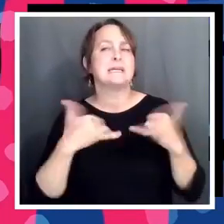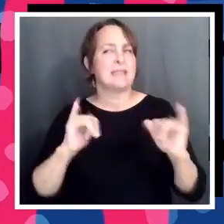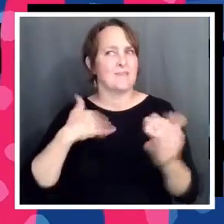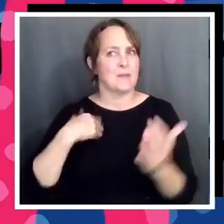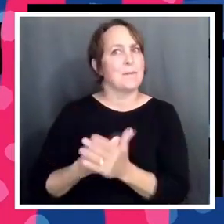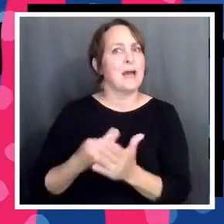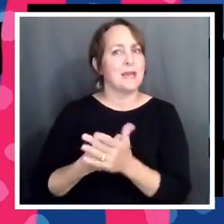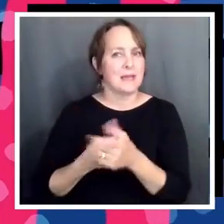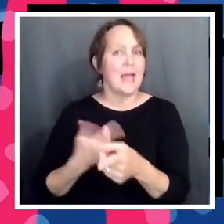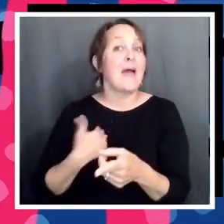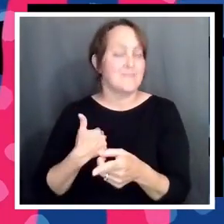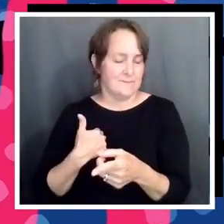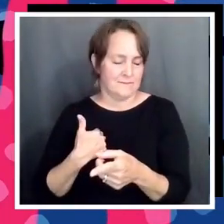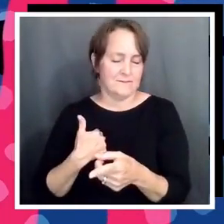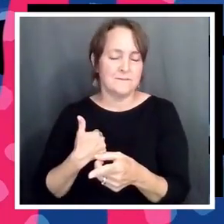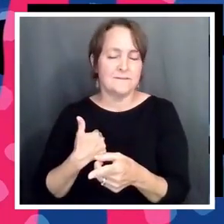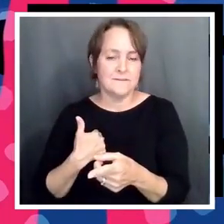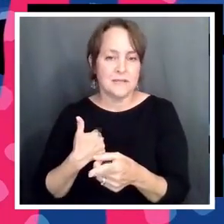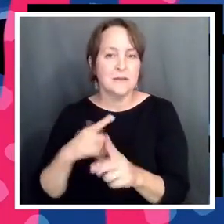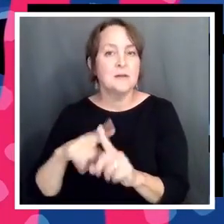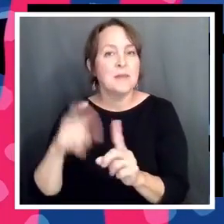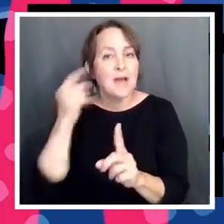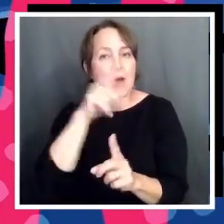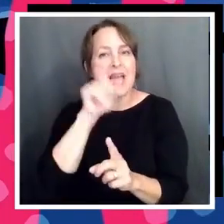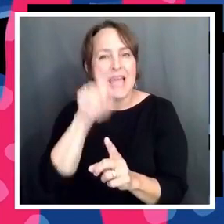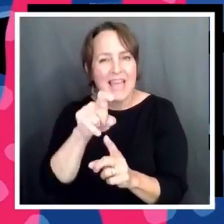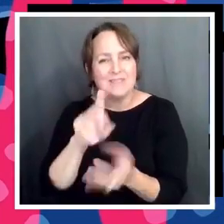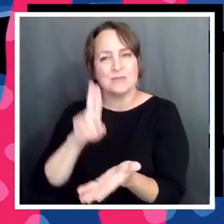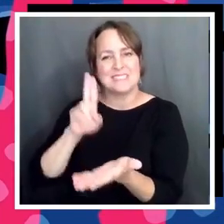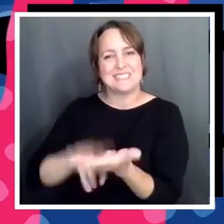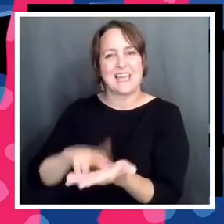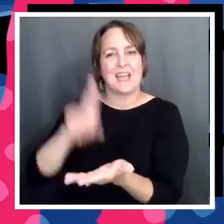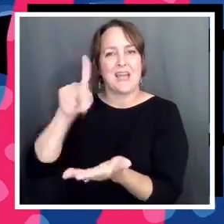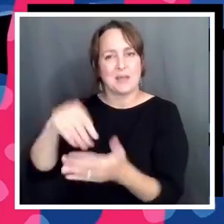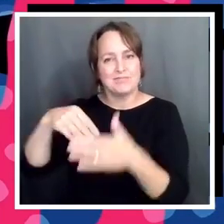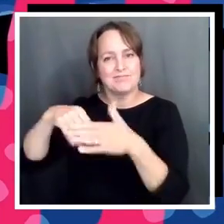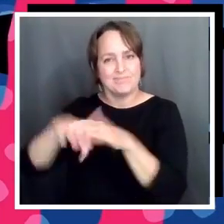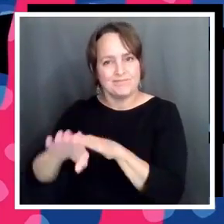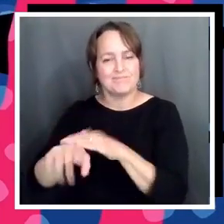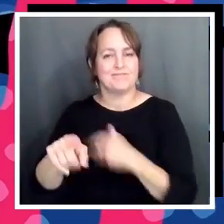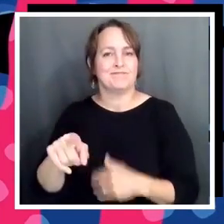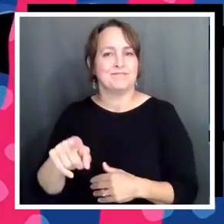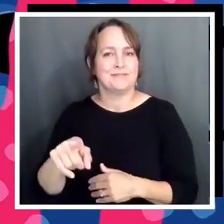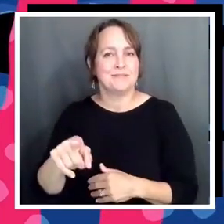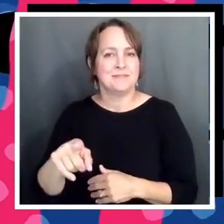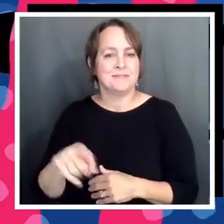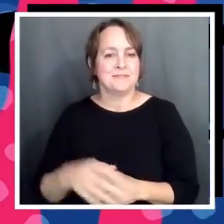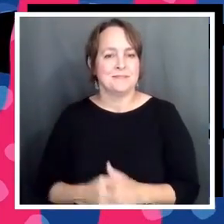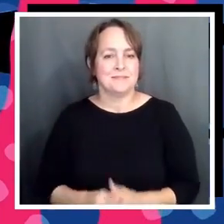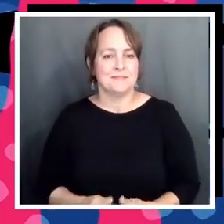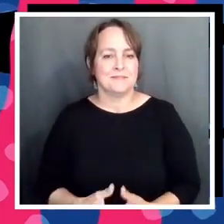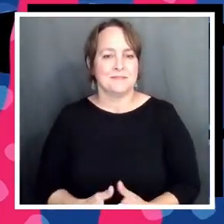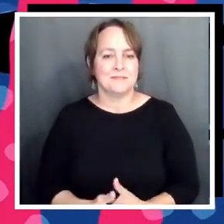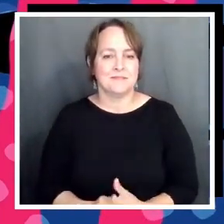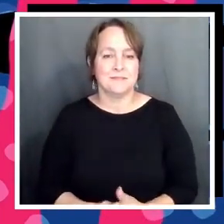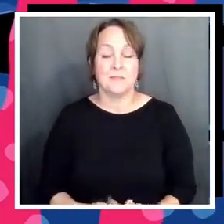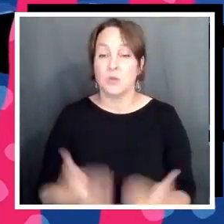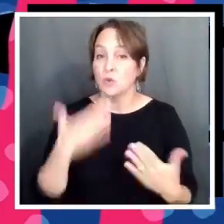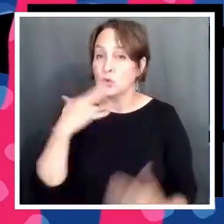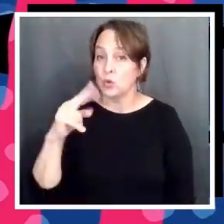FAMILY THAT DOES NOT FILE FEDERAL TAXES AND DID NOT RECEIVE A STIMULUS CHECK THERE IS STILL MONEY OUT THERE FOR